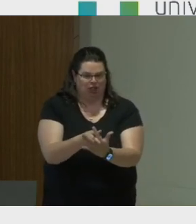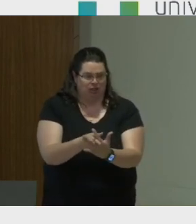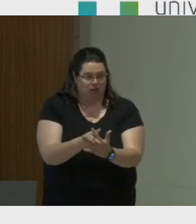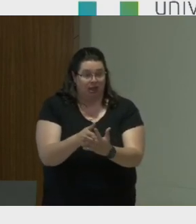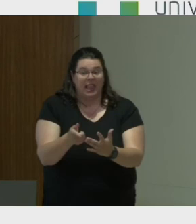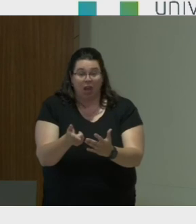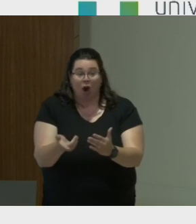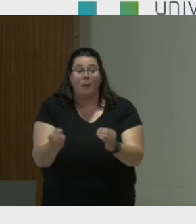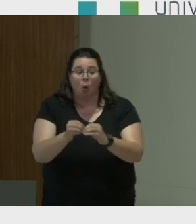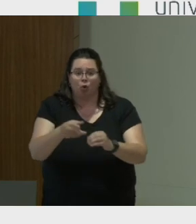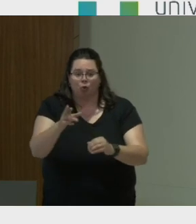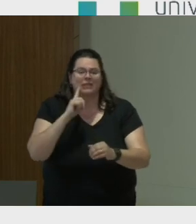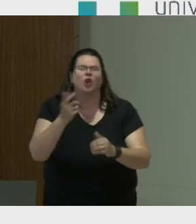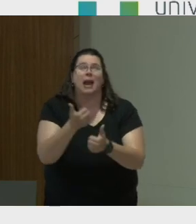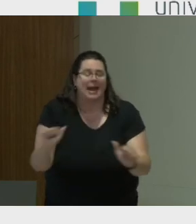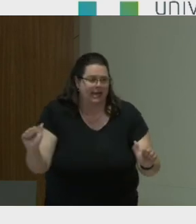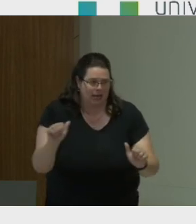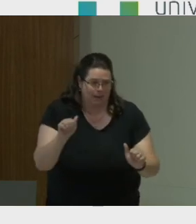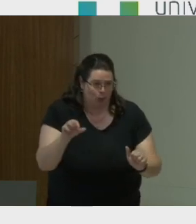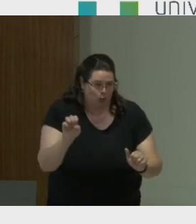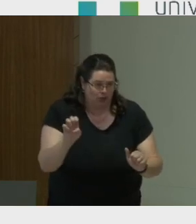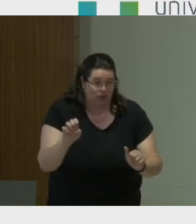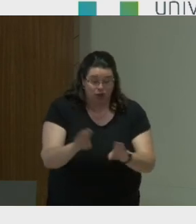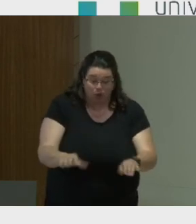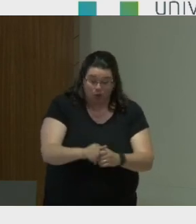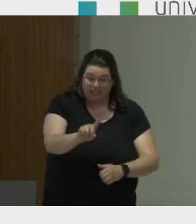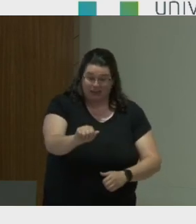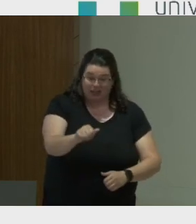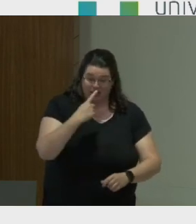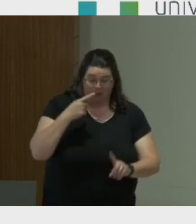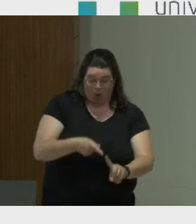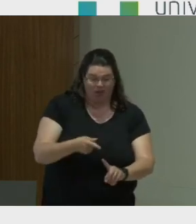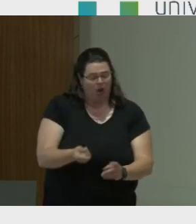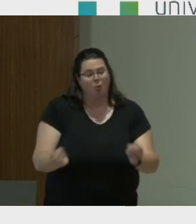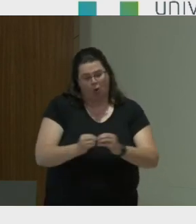Children with disabilities are much more likely to be abused.